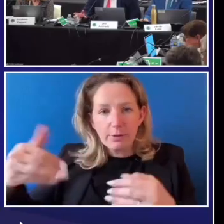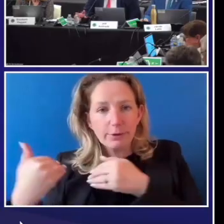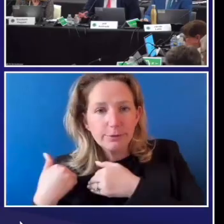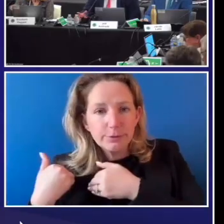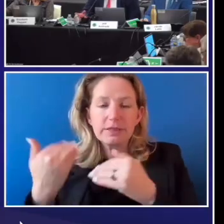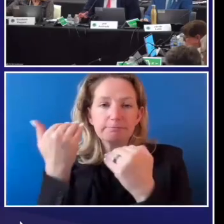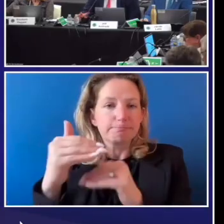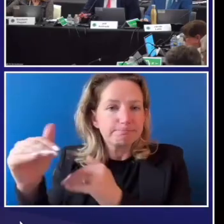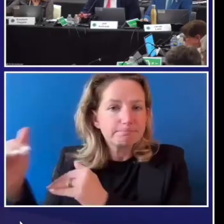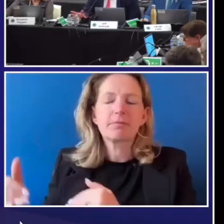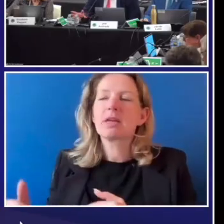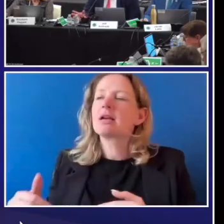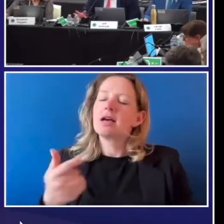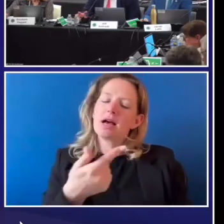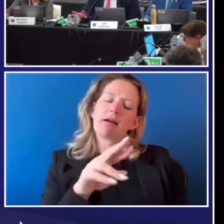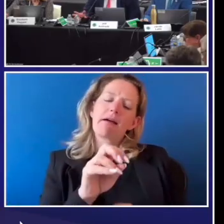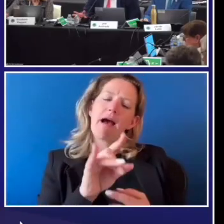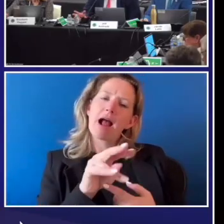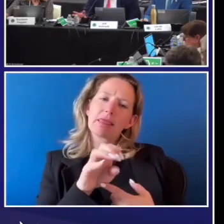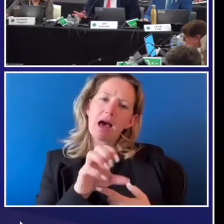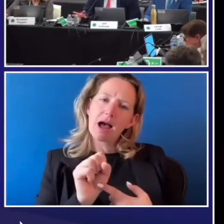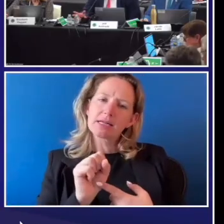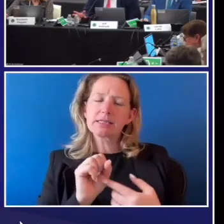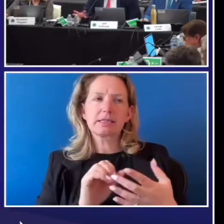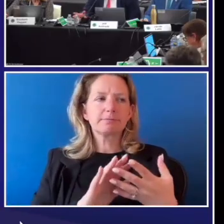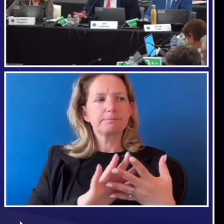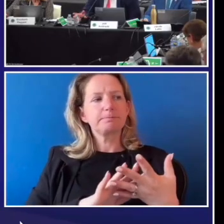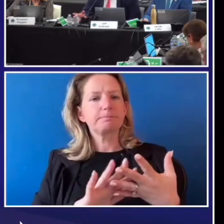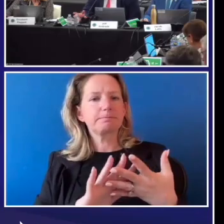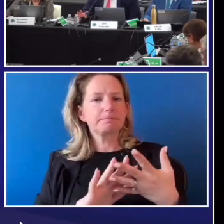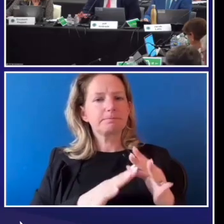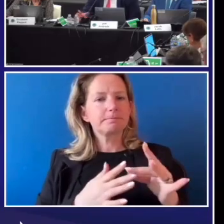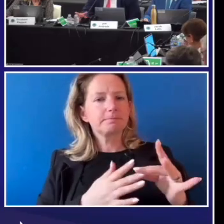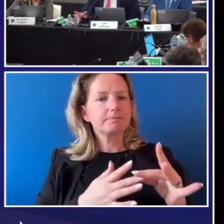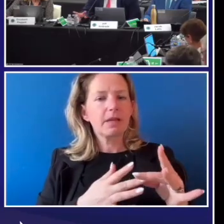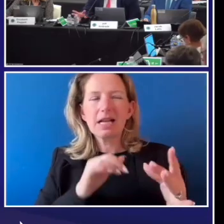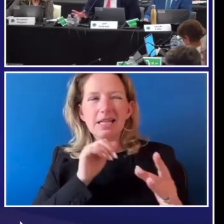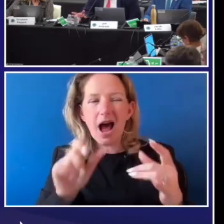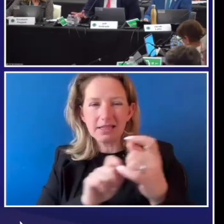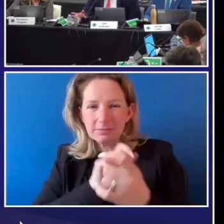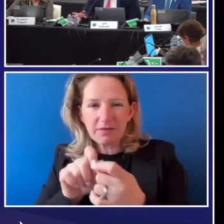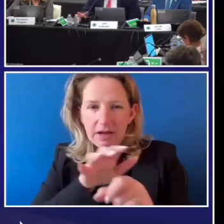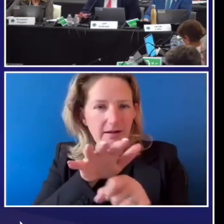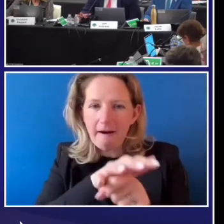Guidelines is, you know, is not specific enough. And so this is to, again, try to